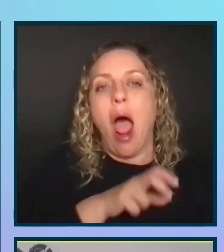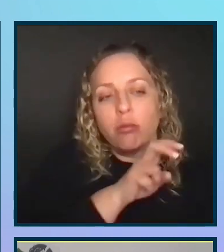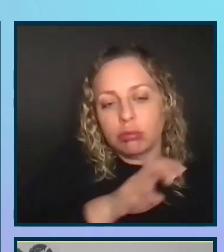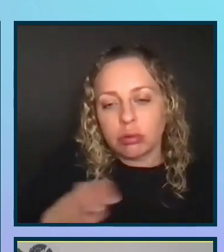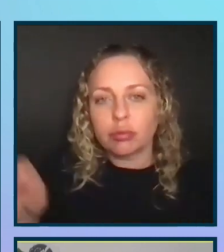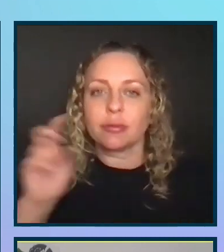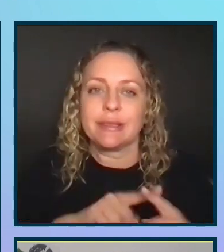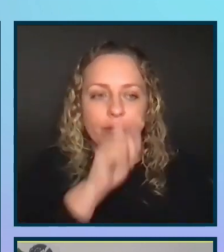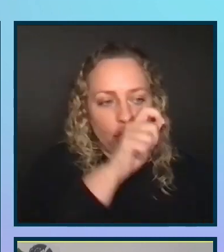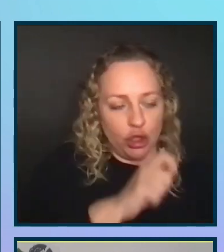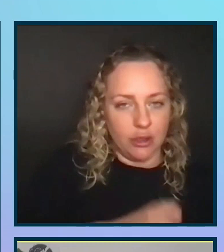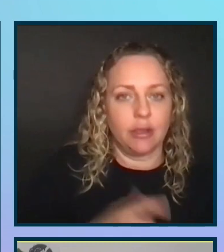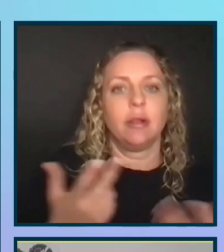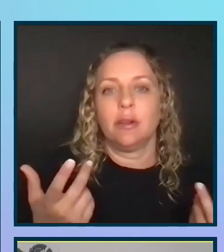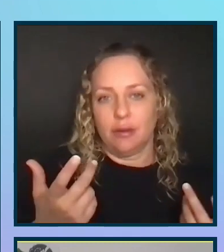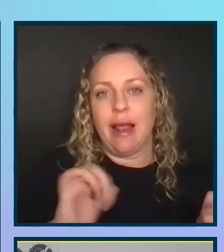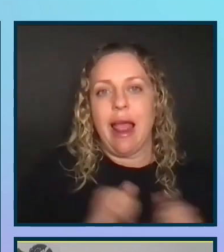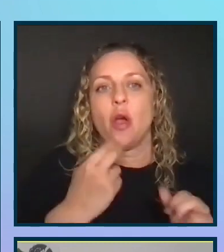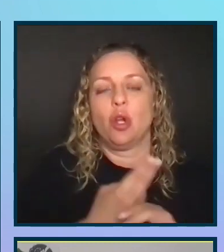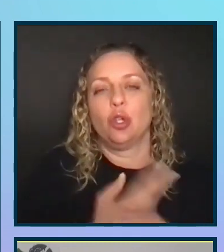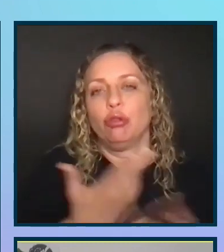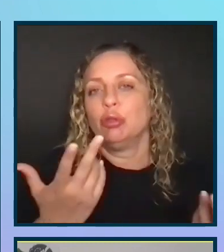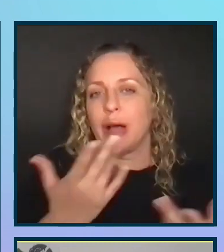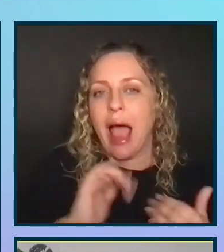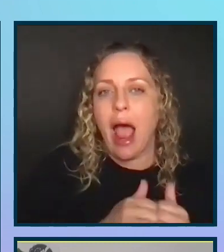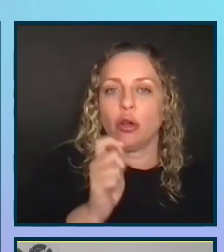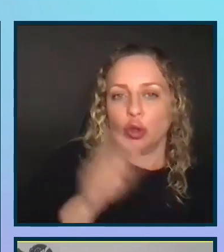is normally up and down arrows. How to check a box, et cetera, et cetera.